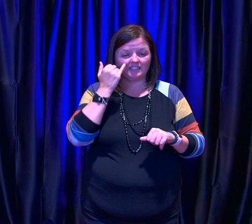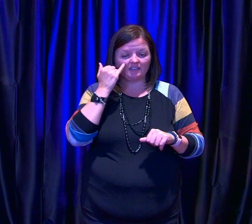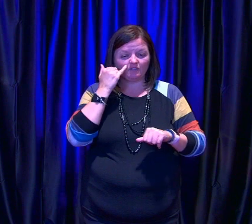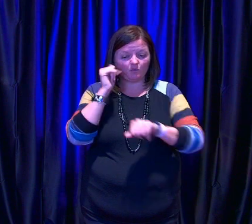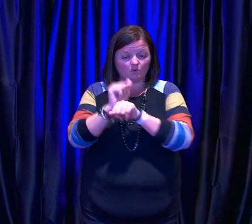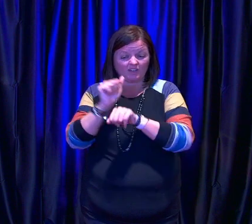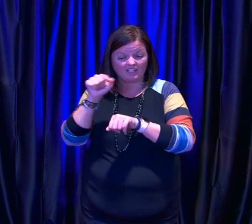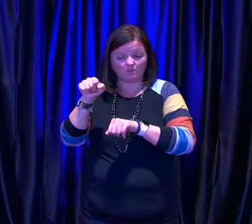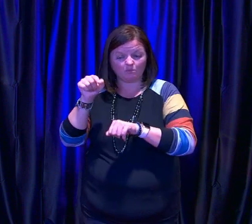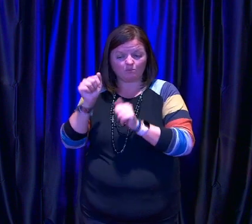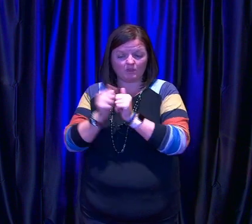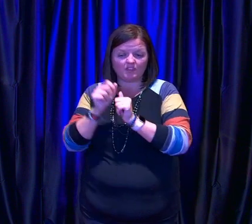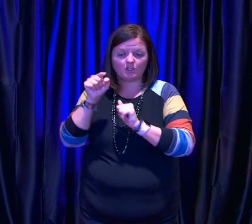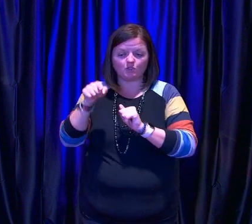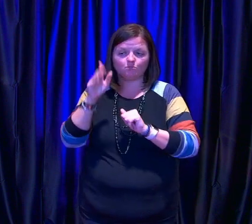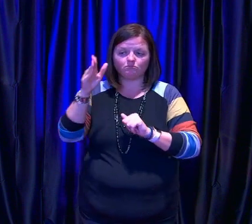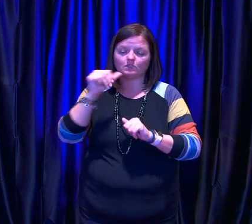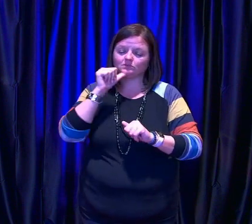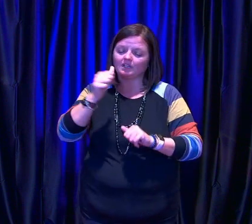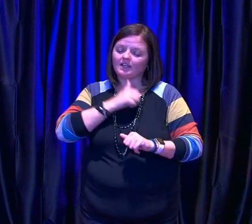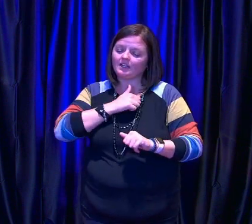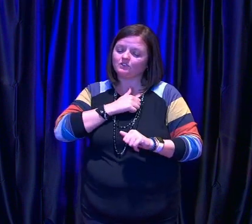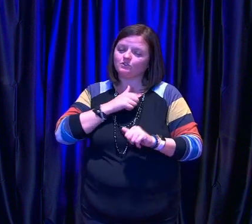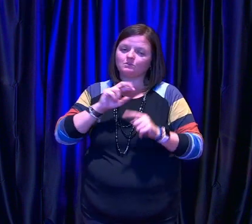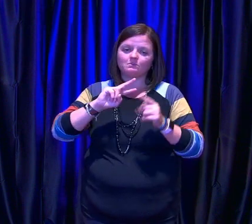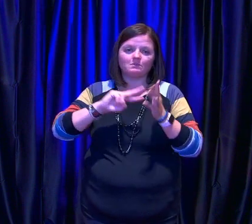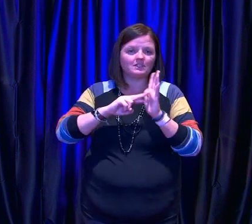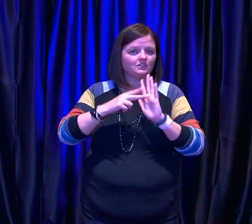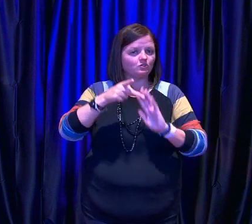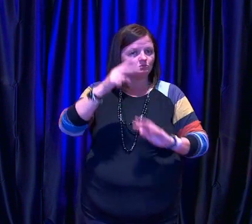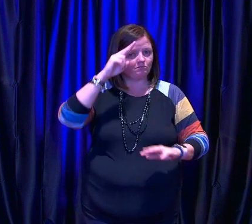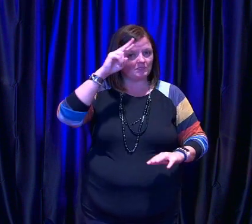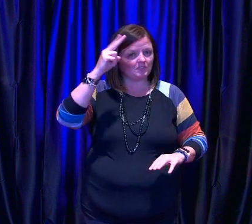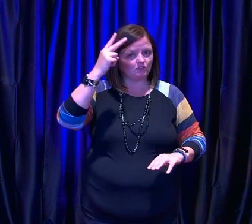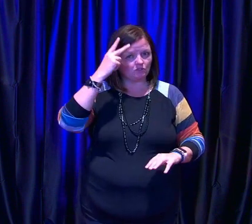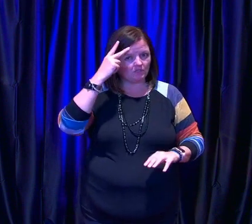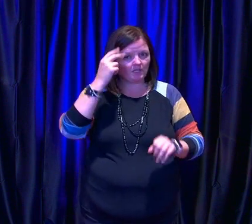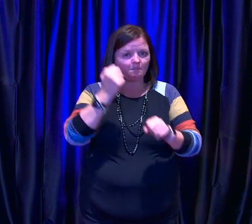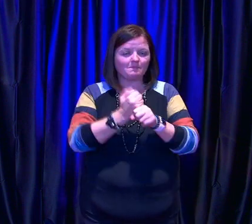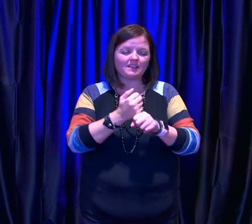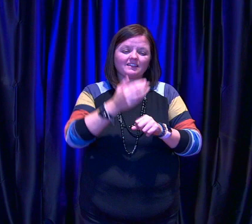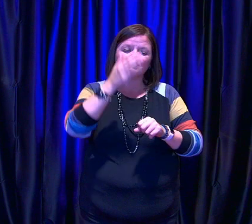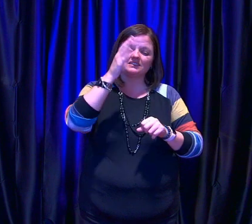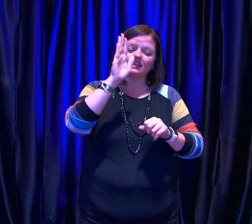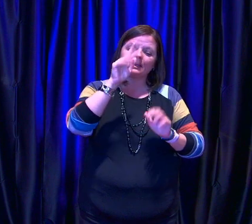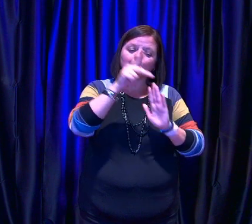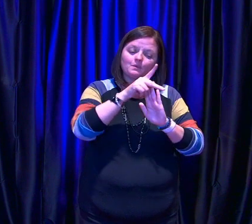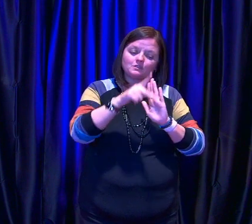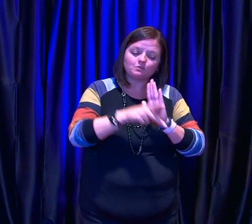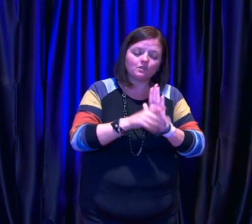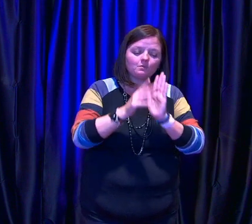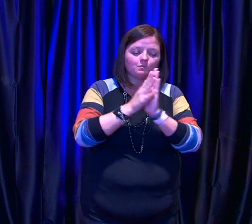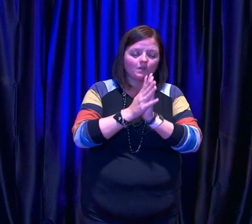a commitment to the principle of being in God's presence and praying and reading the word or listening to the word